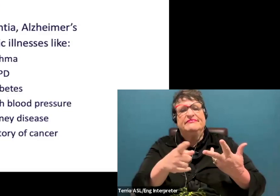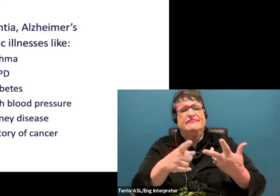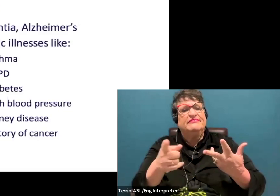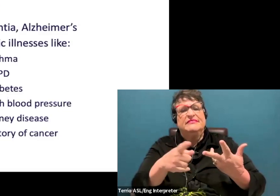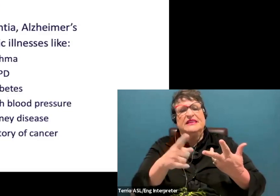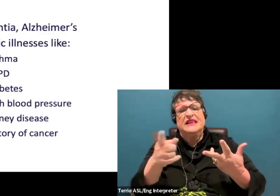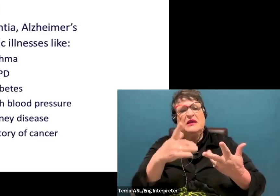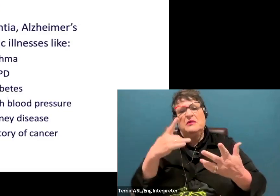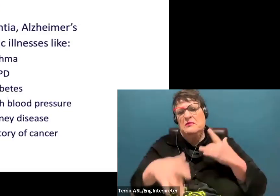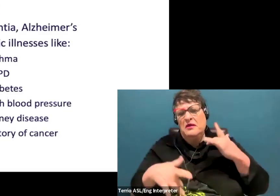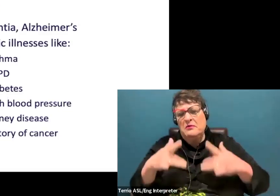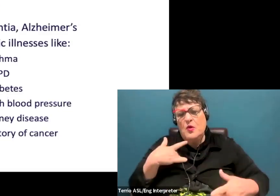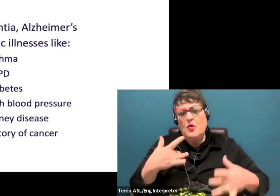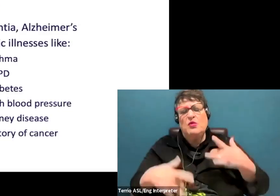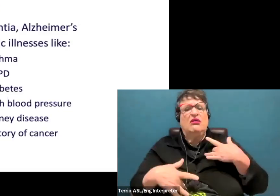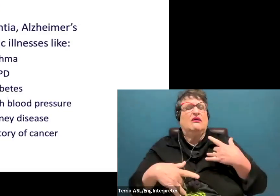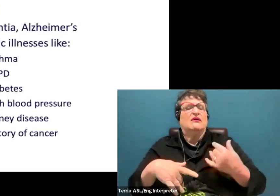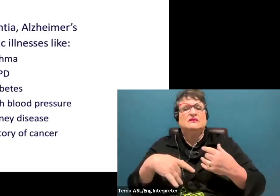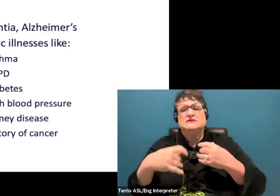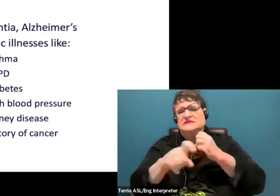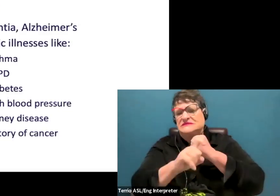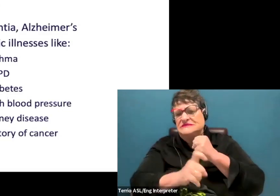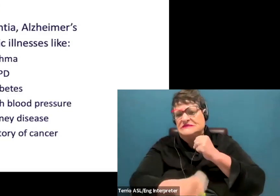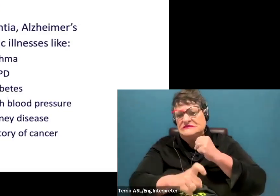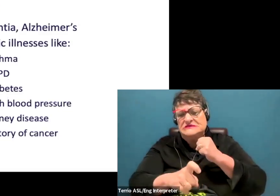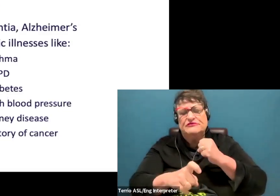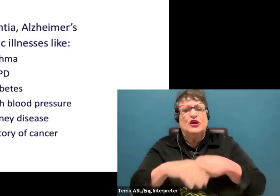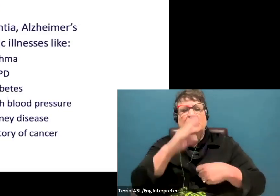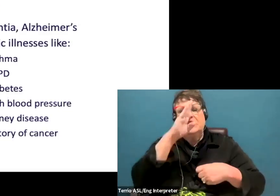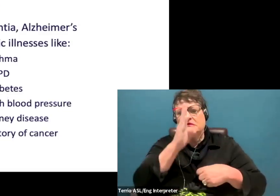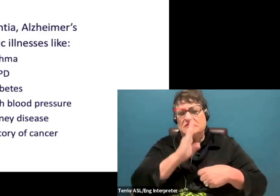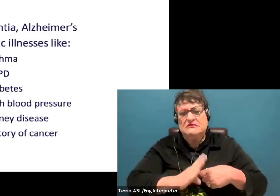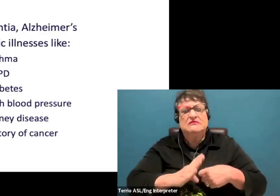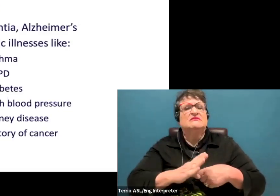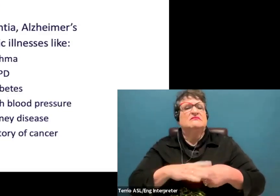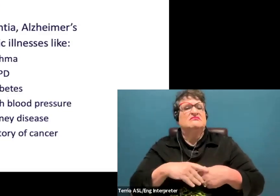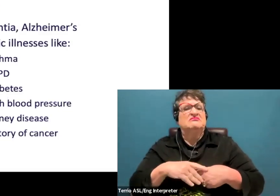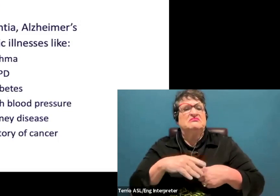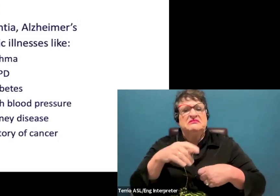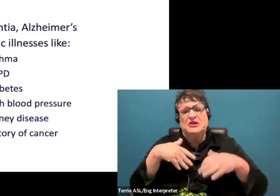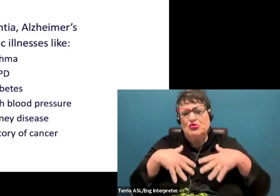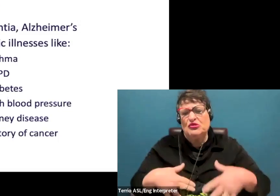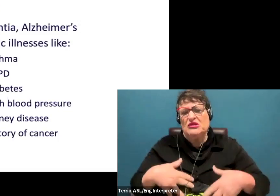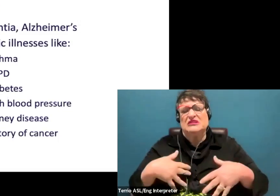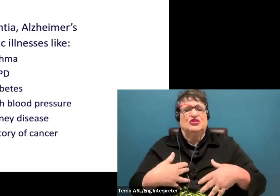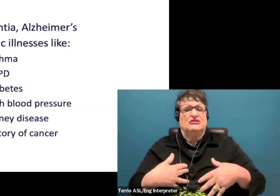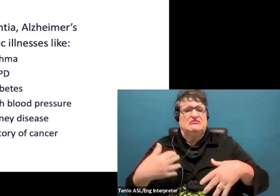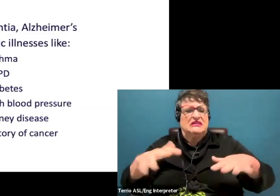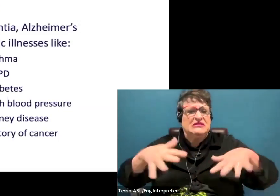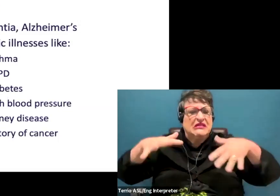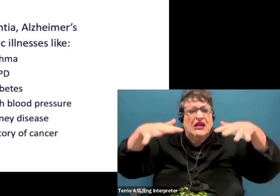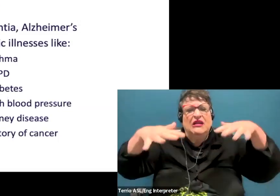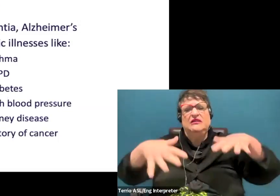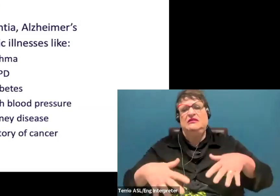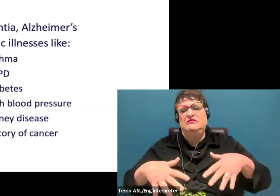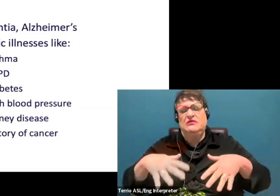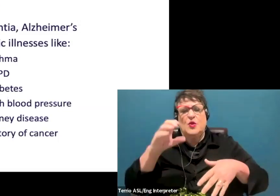and schizophrenia, depression, anxiety, obsessive compulsive disorder, traumatic brain injuries, also disability that we're